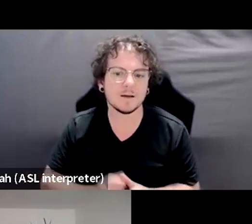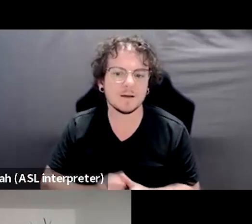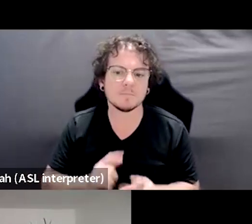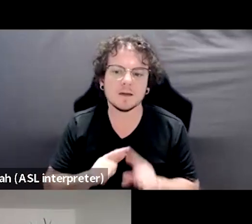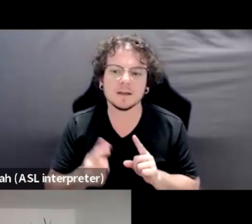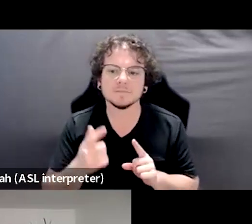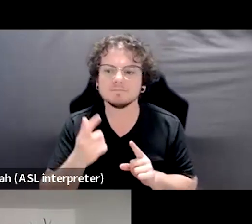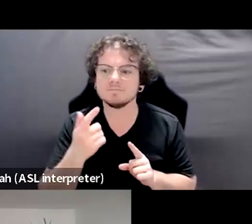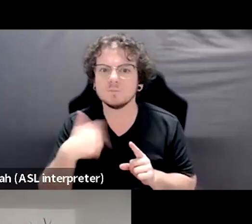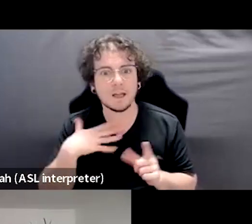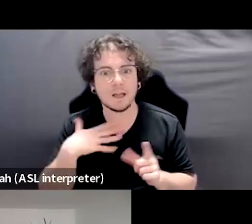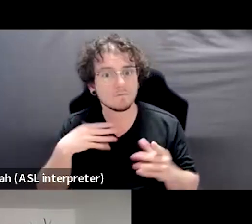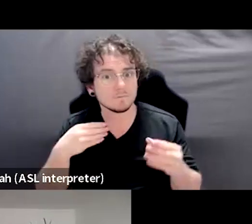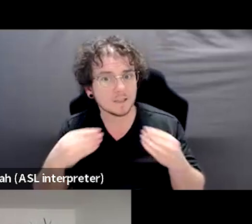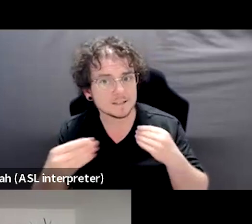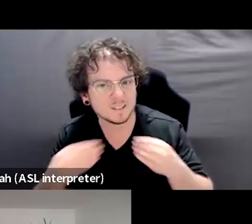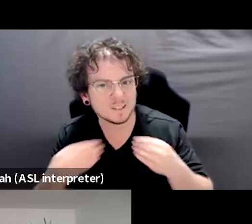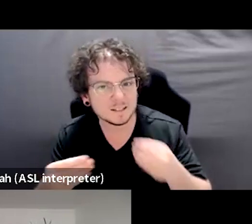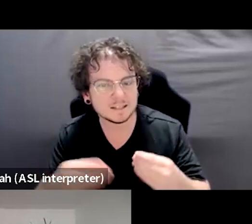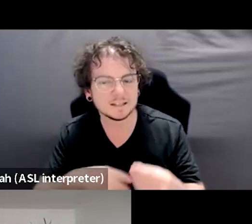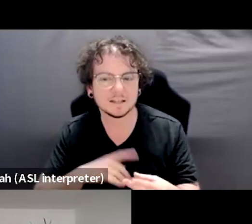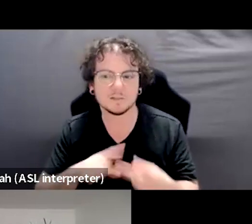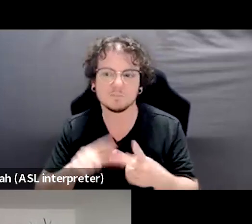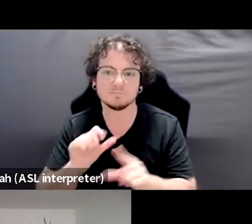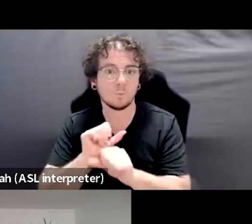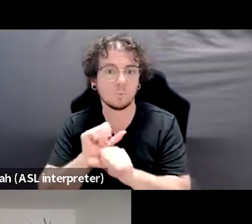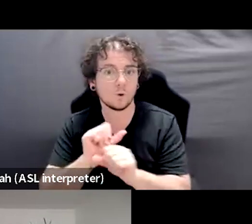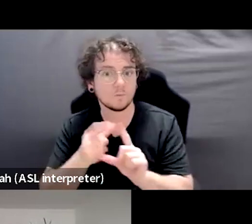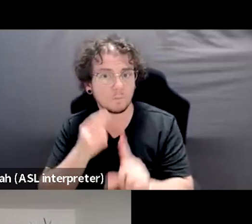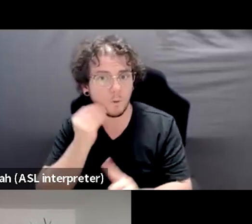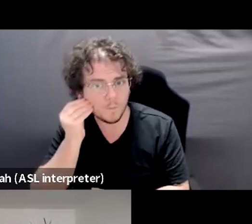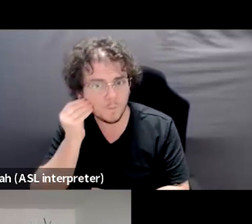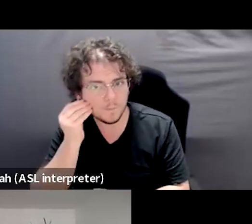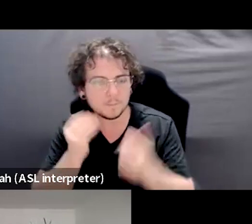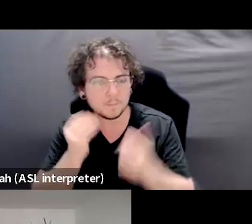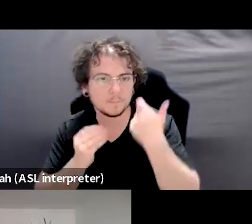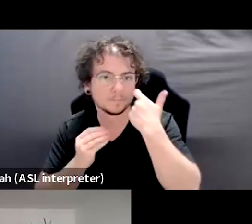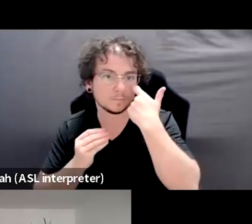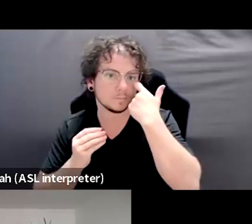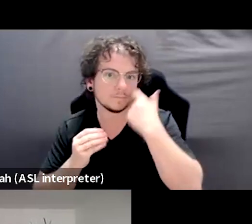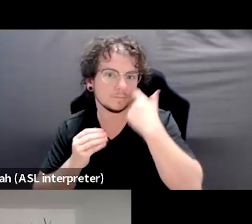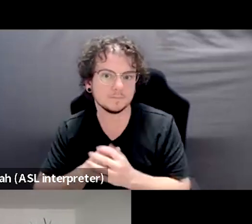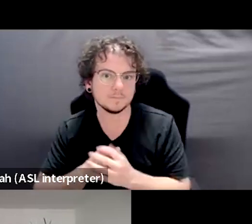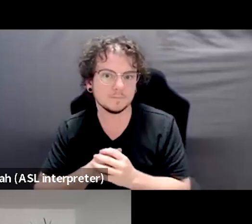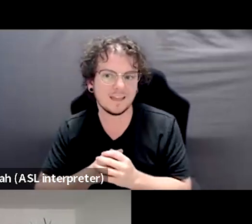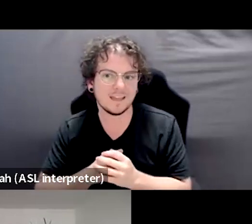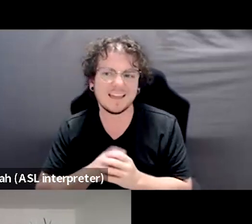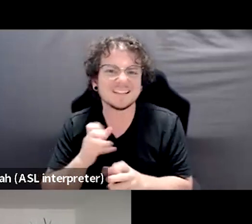in the workplace and working remotely, those are all things that are hard to quantify but